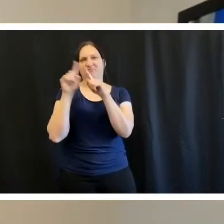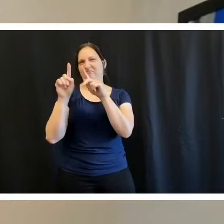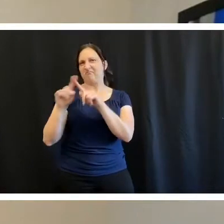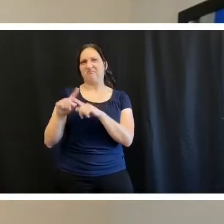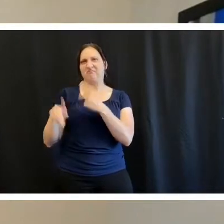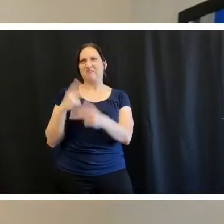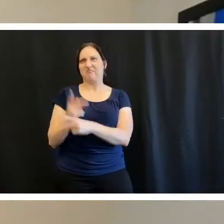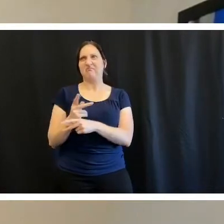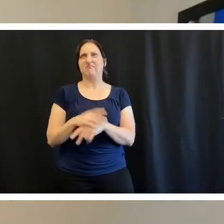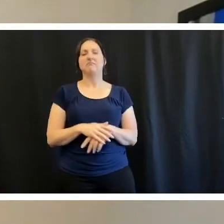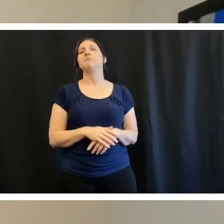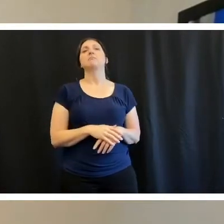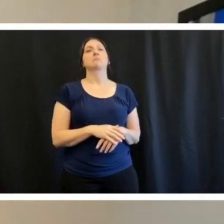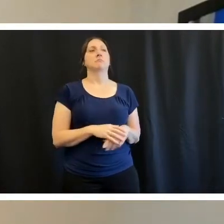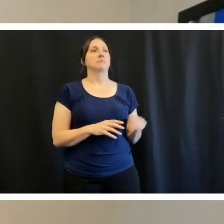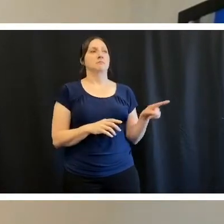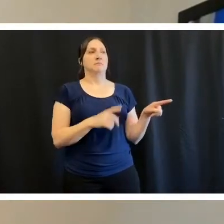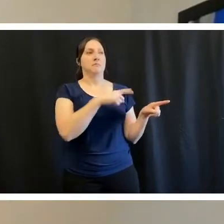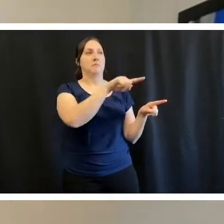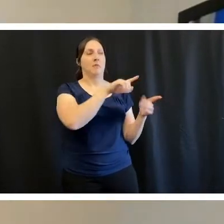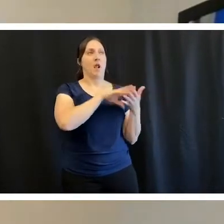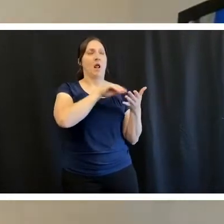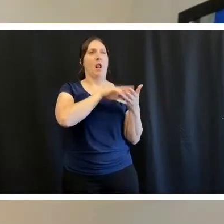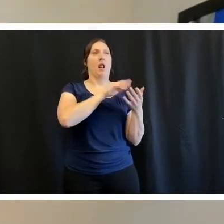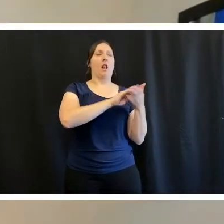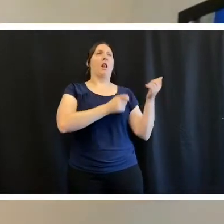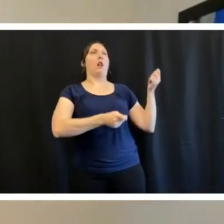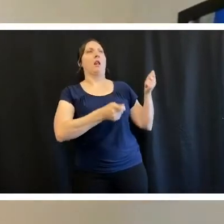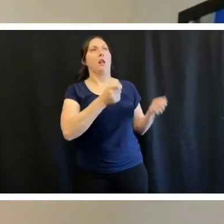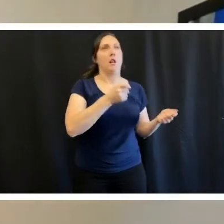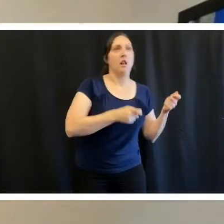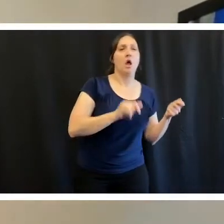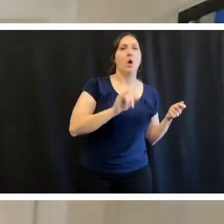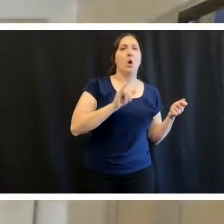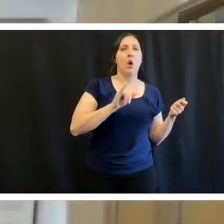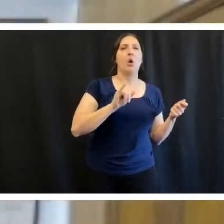They're adapting. They're getting there. Okay.